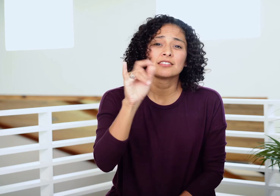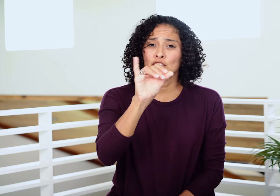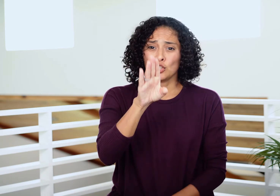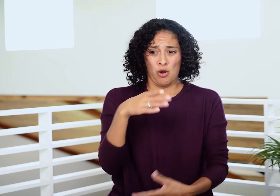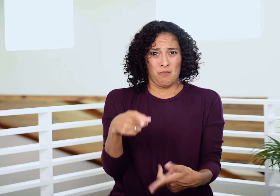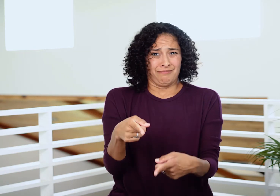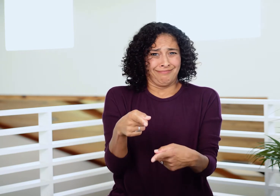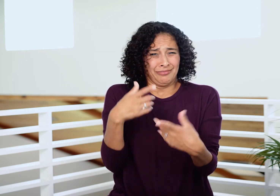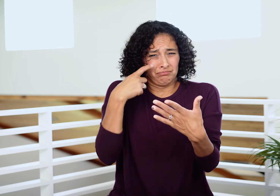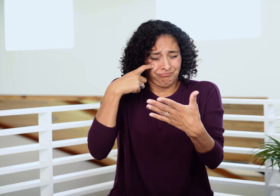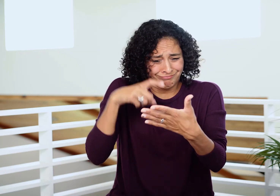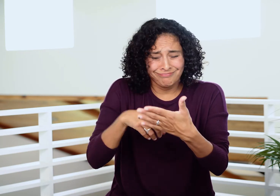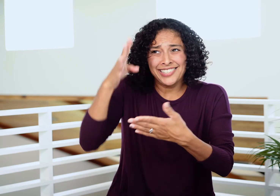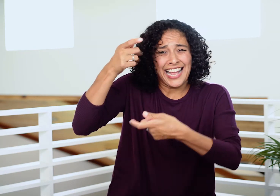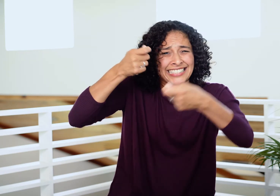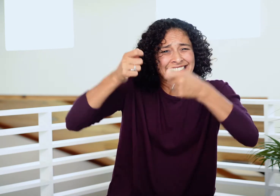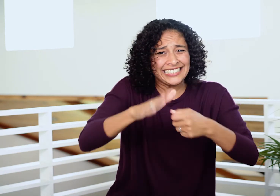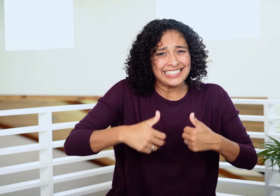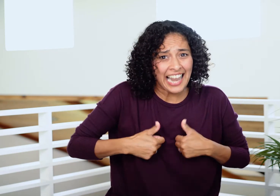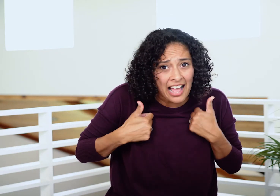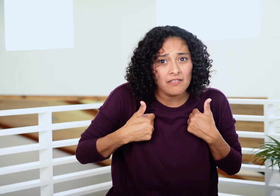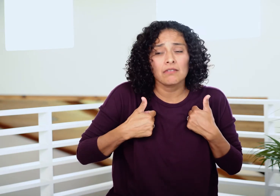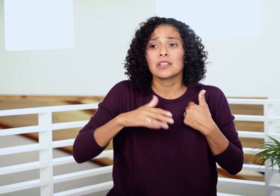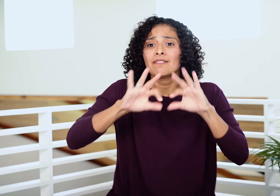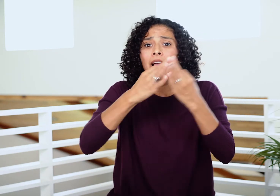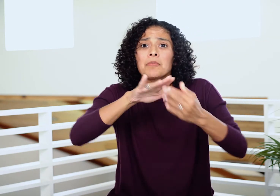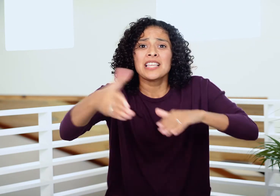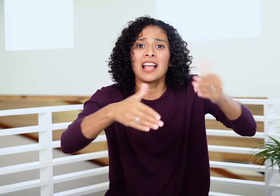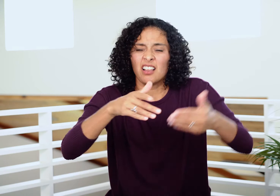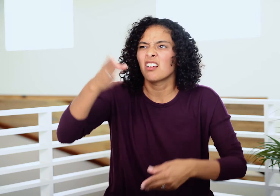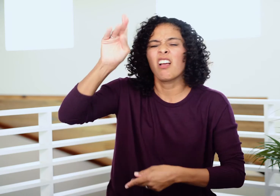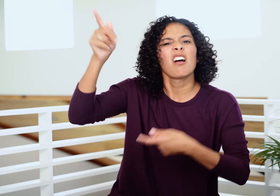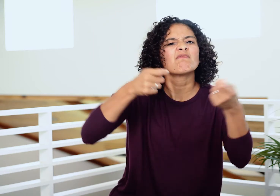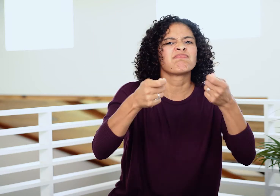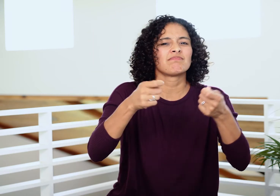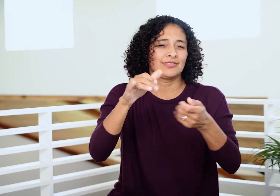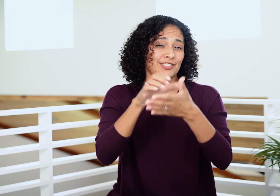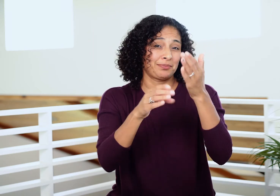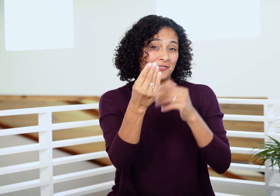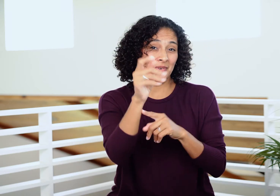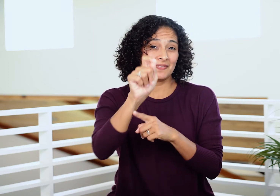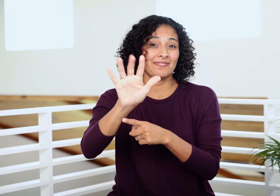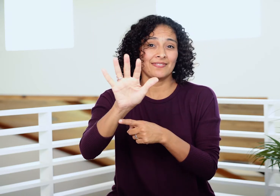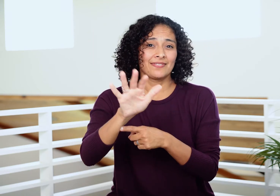Job recognizes that God is sovereign over his life and his family members’ deaths (14:5).